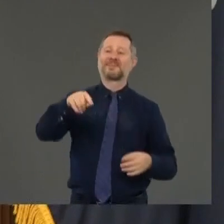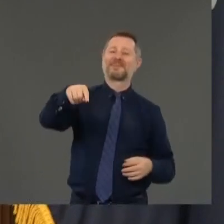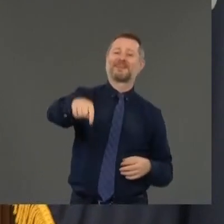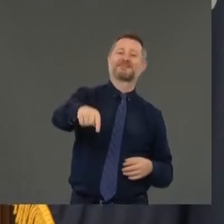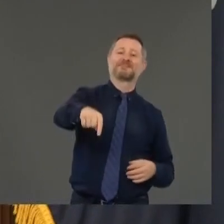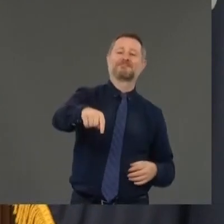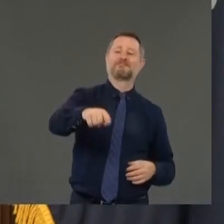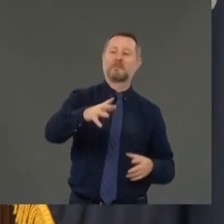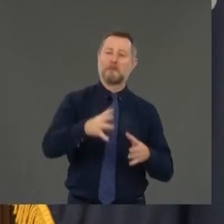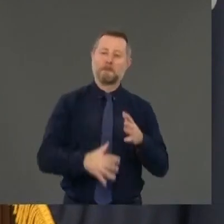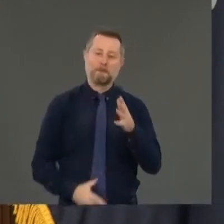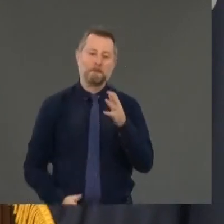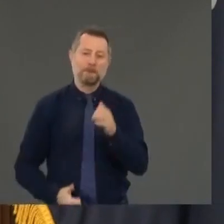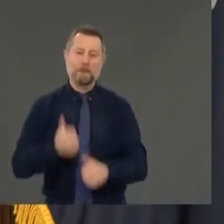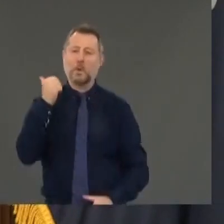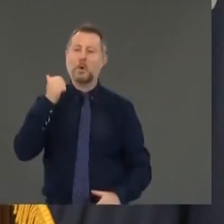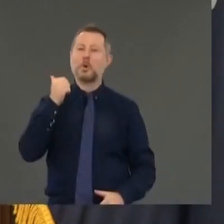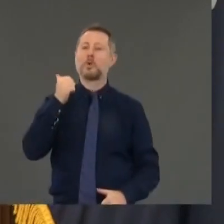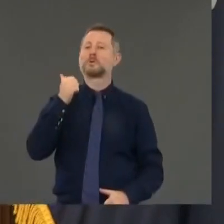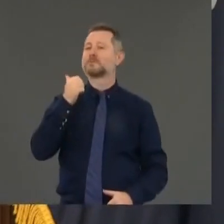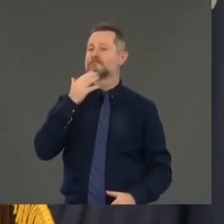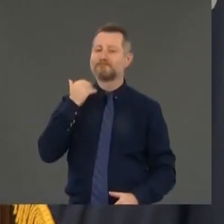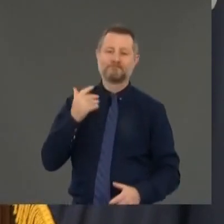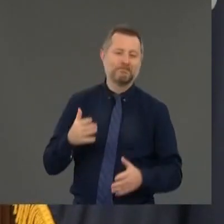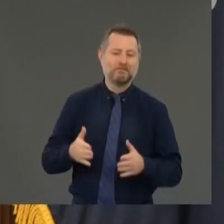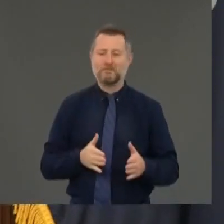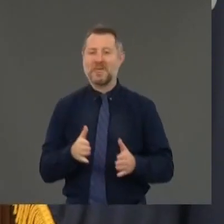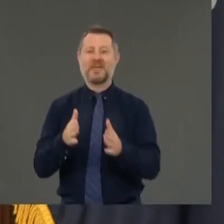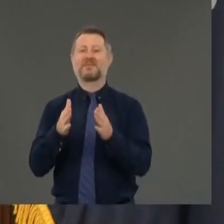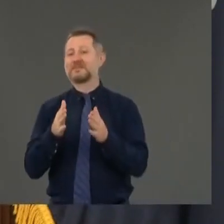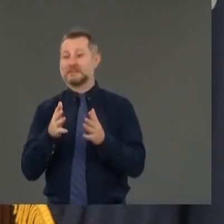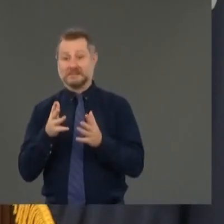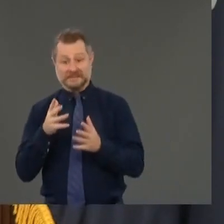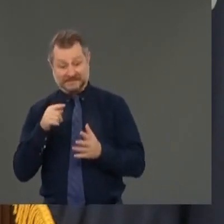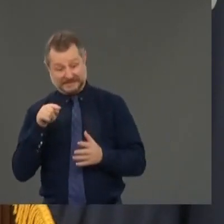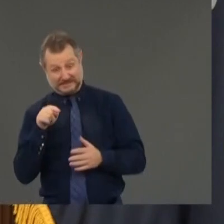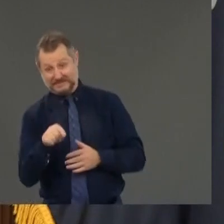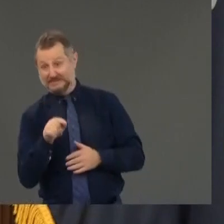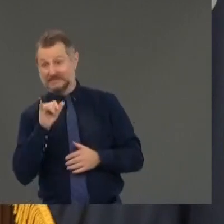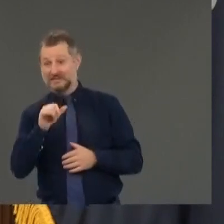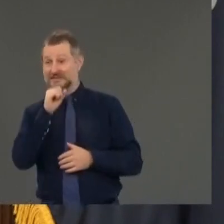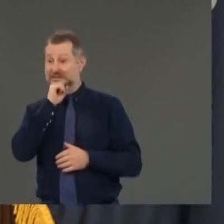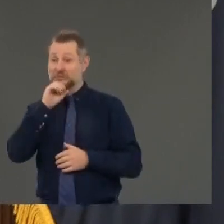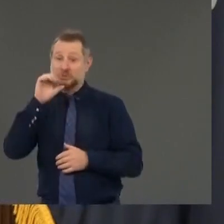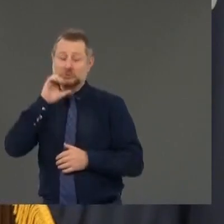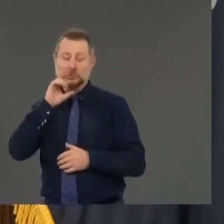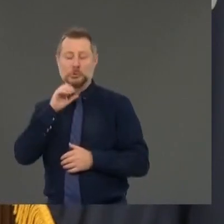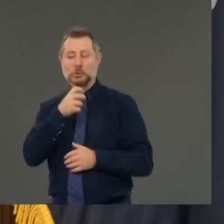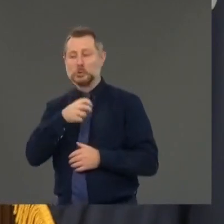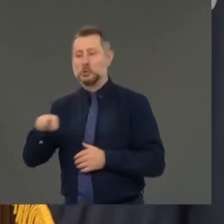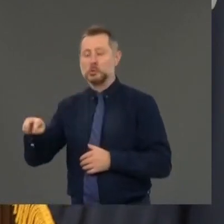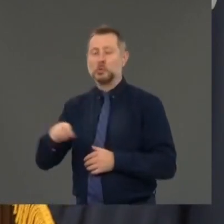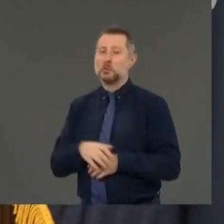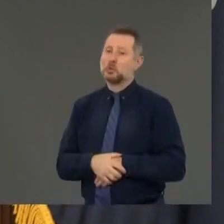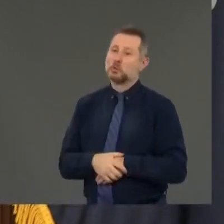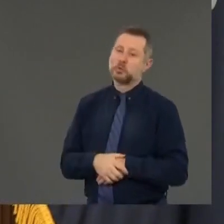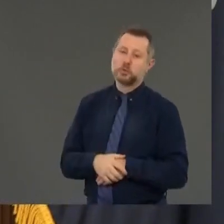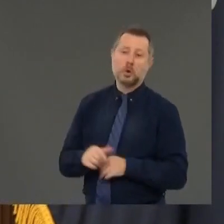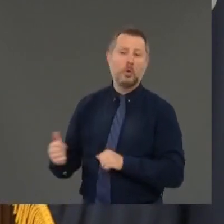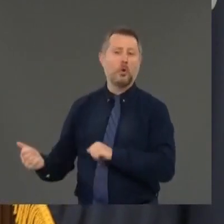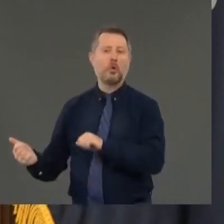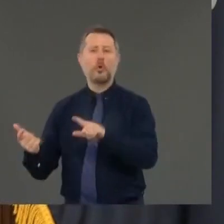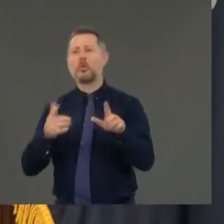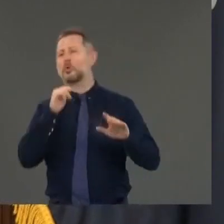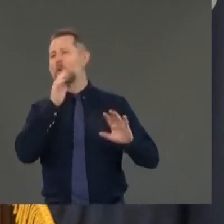THEY WILL ALL SAY THAT WAS THE